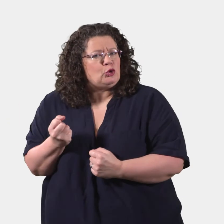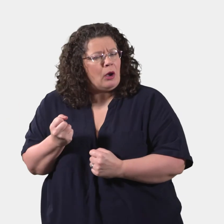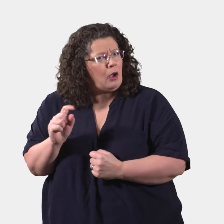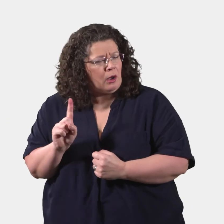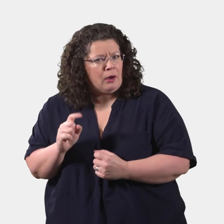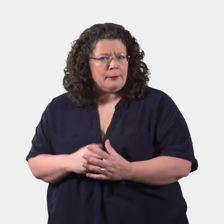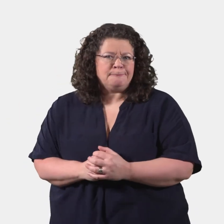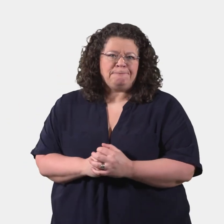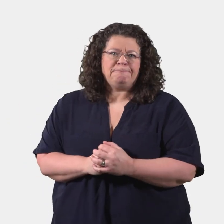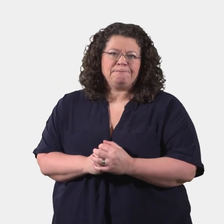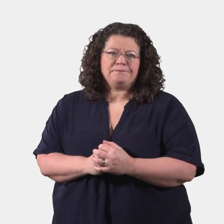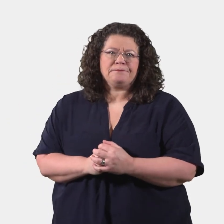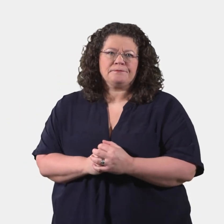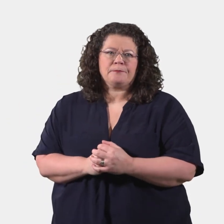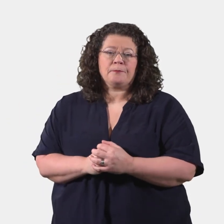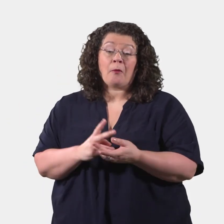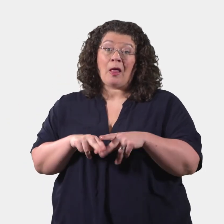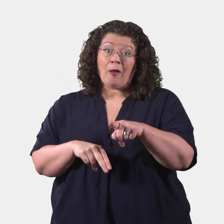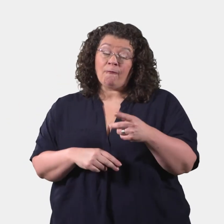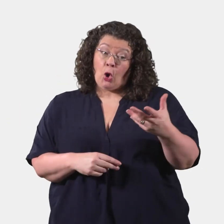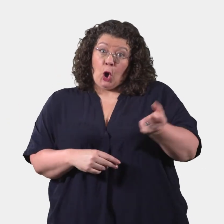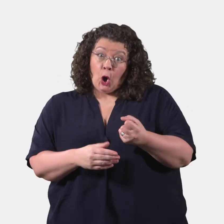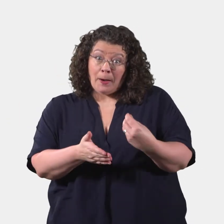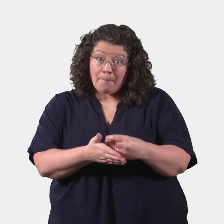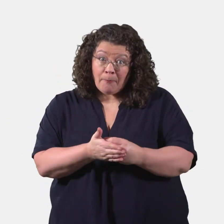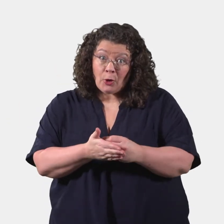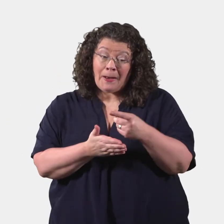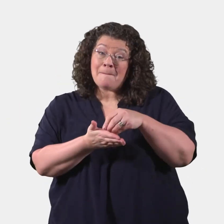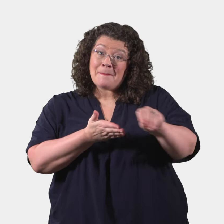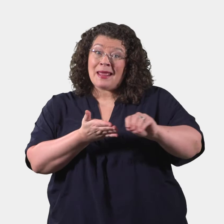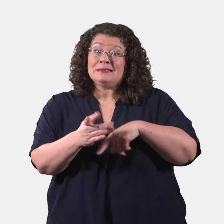If you earn money and pay tax, you should tell the tax office if you get Carer's Allowance.